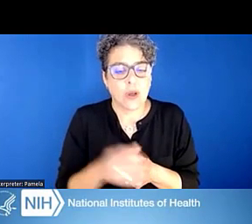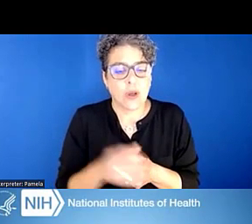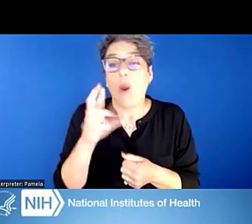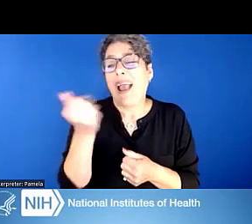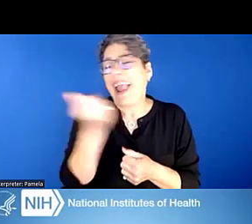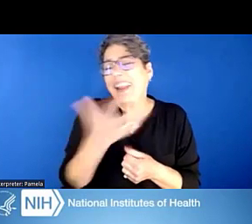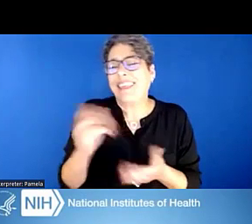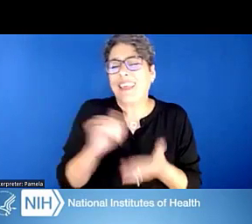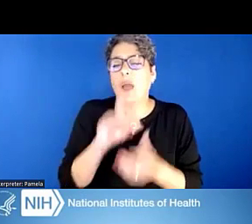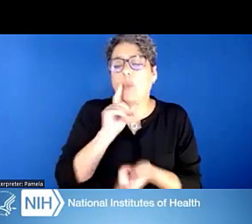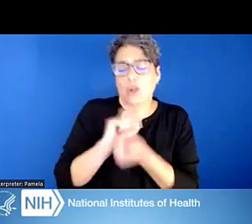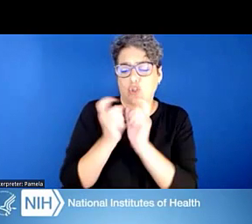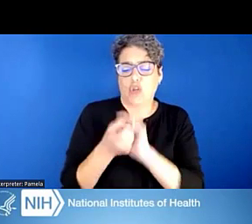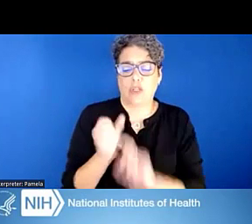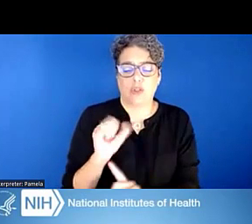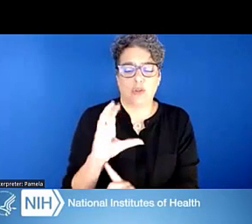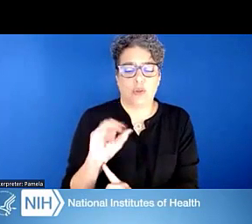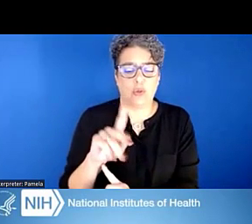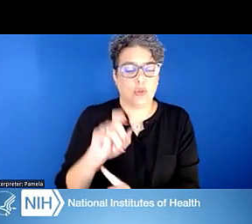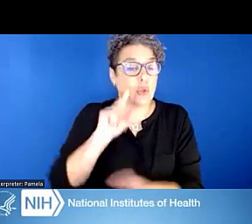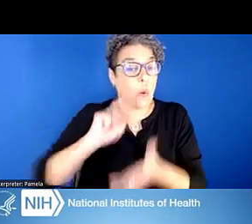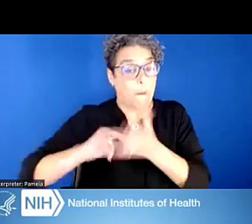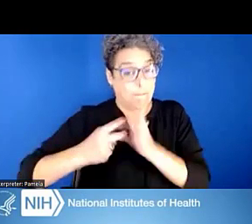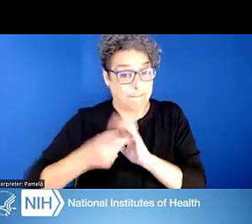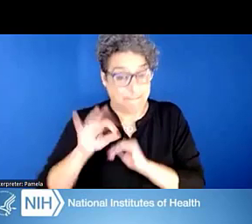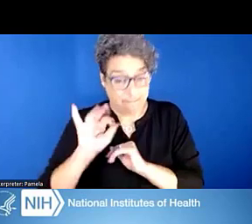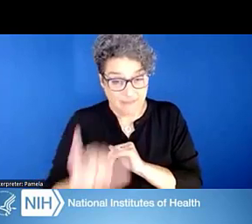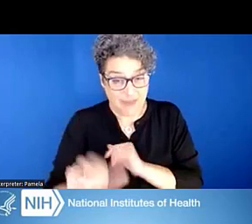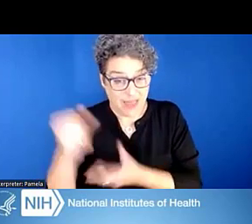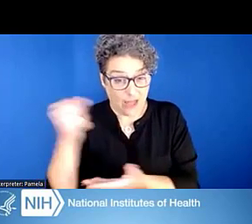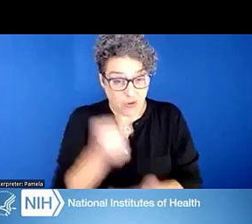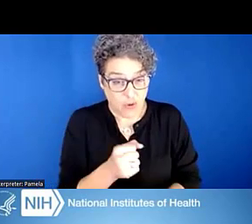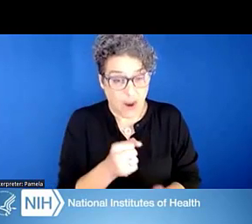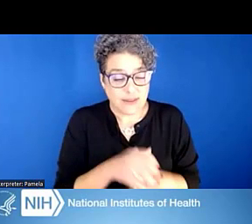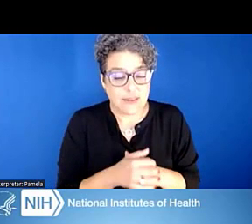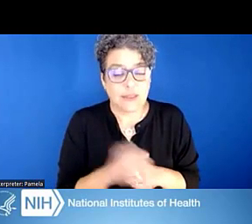So that notification should include a statement of the action taken or contemplated